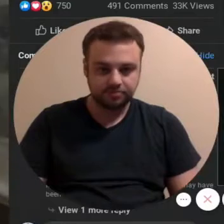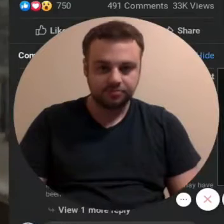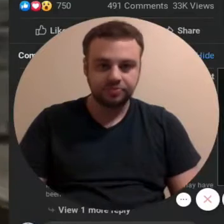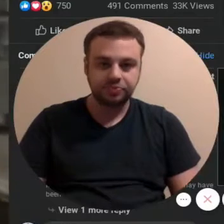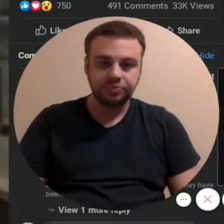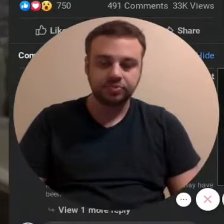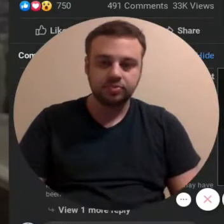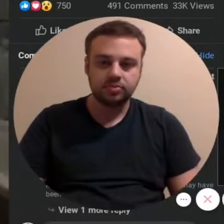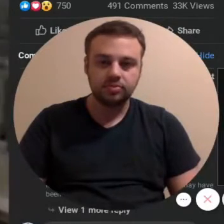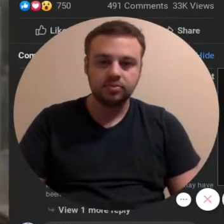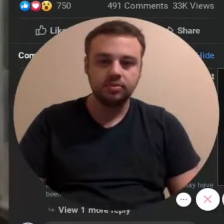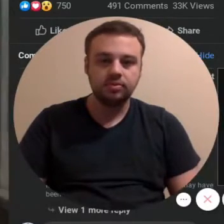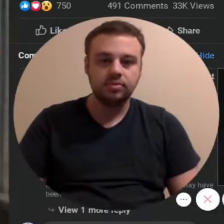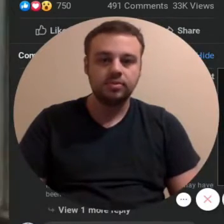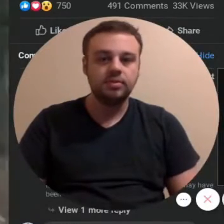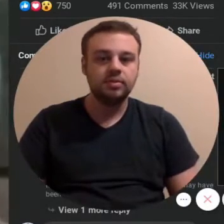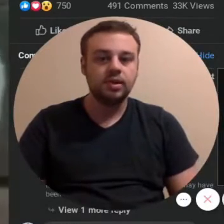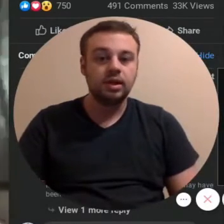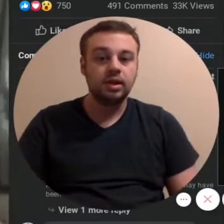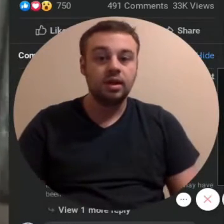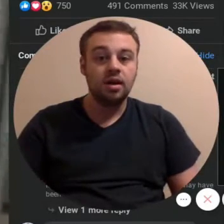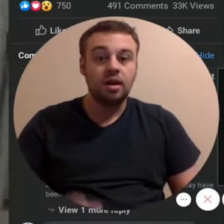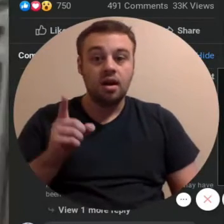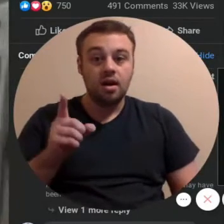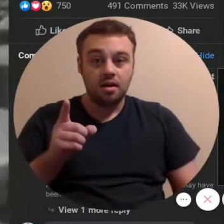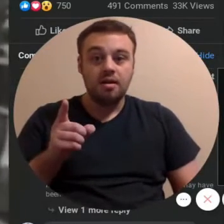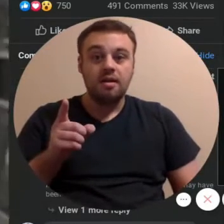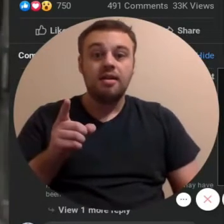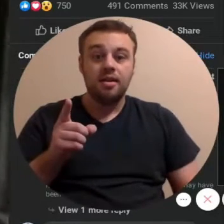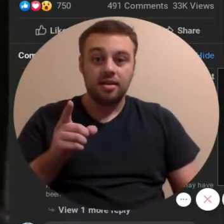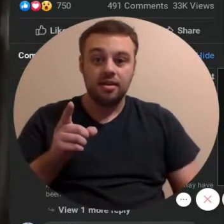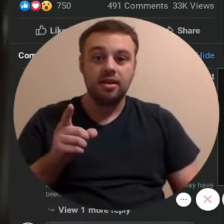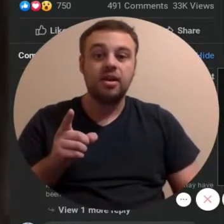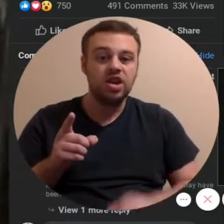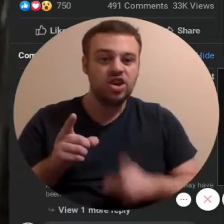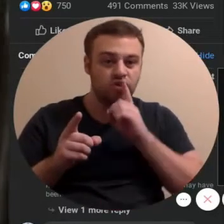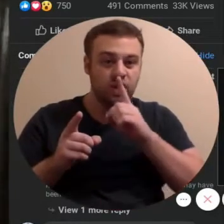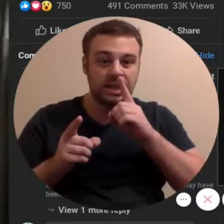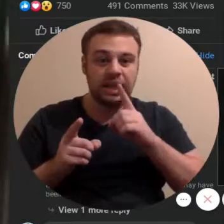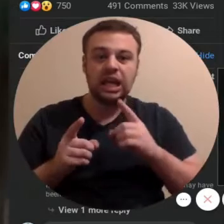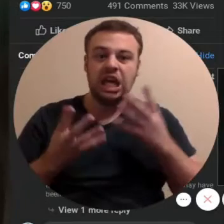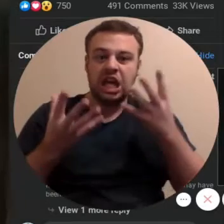Is this it? Are you pumping humidity in there? Julie: Yes.